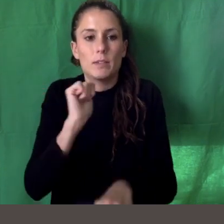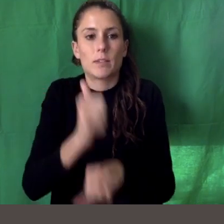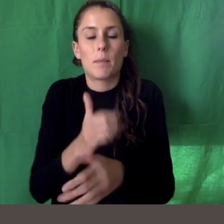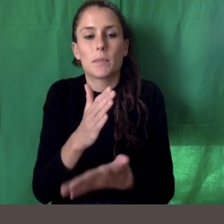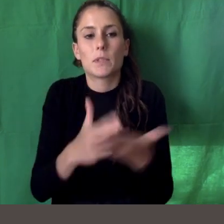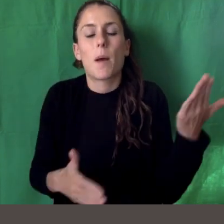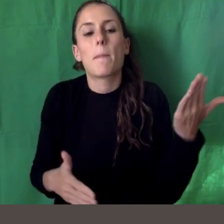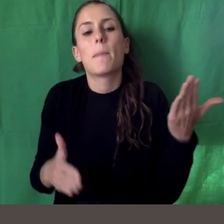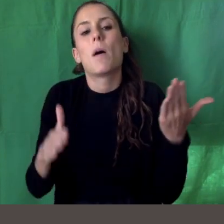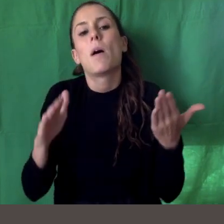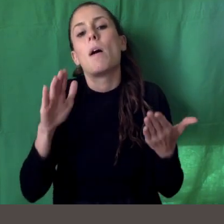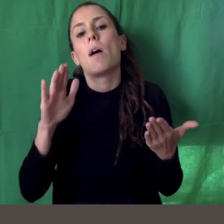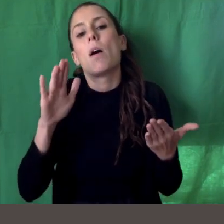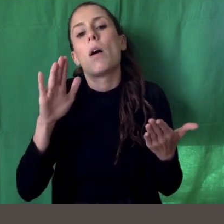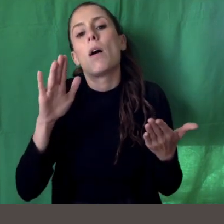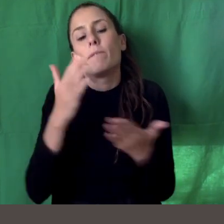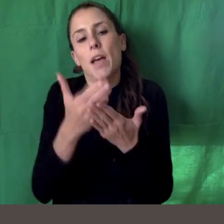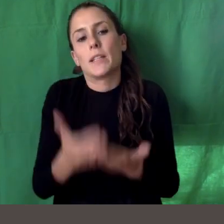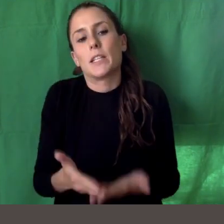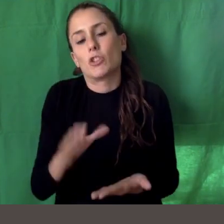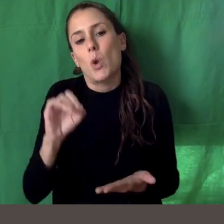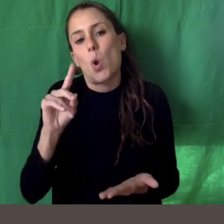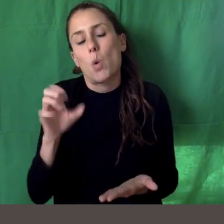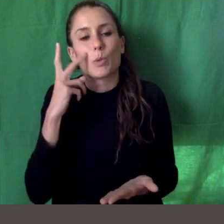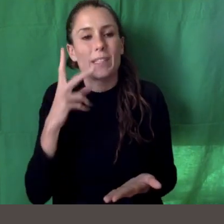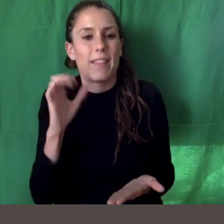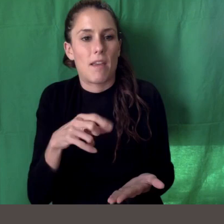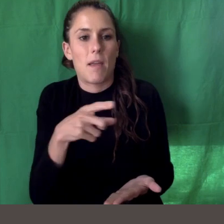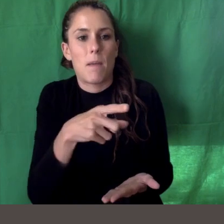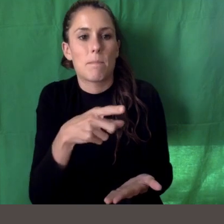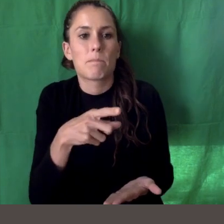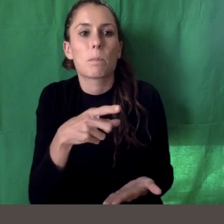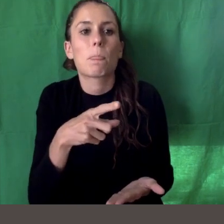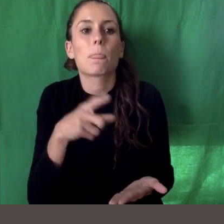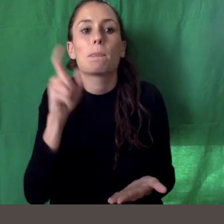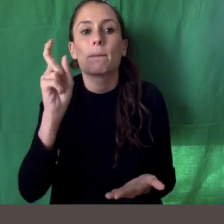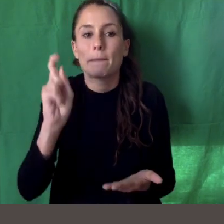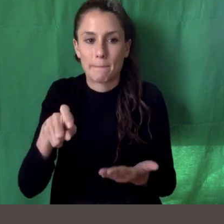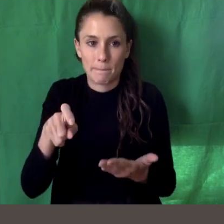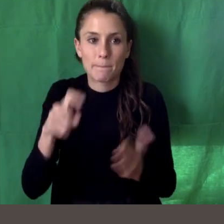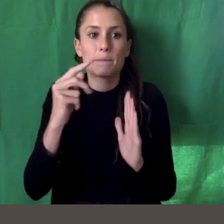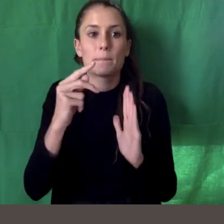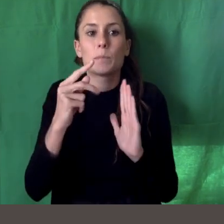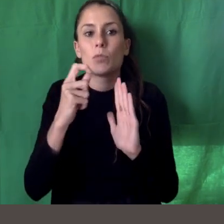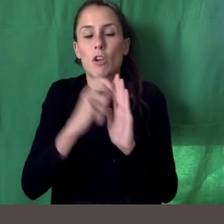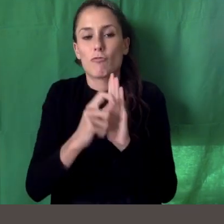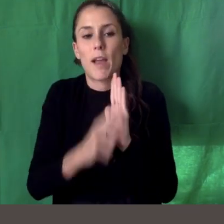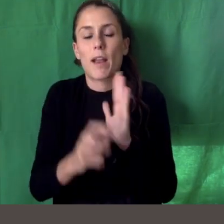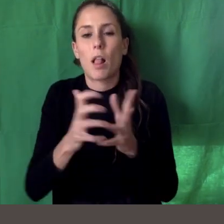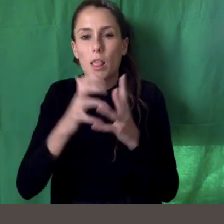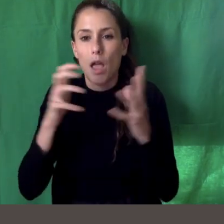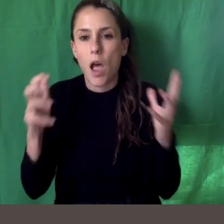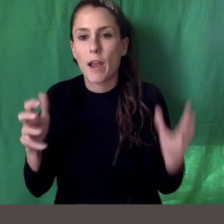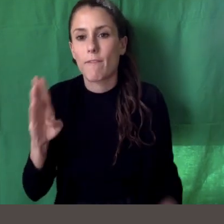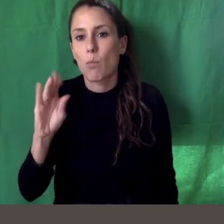implementing some validation code and you can see that you have to write a lot of boilerplate